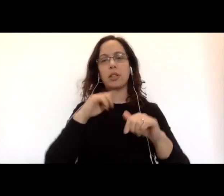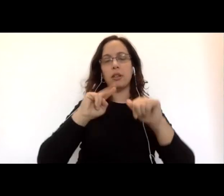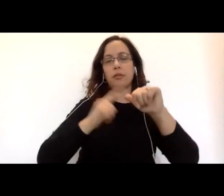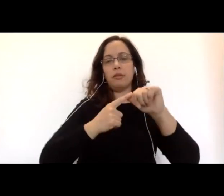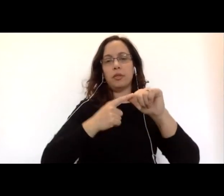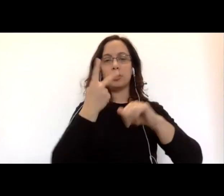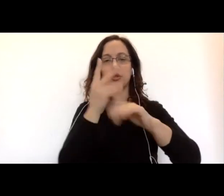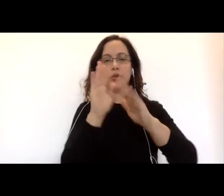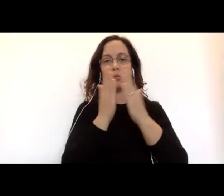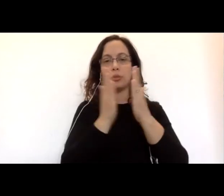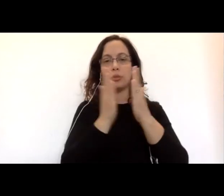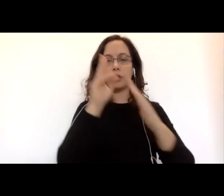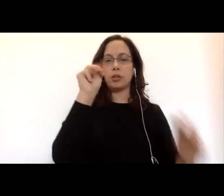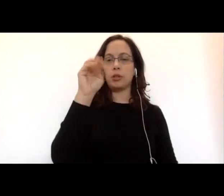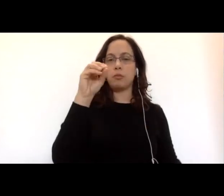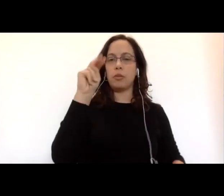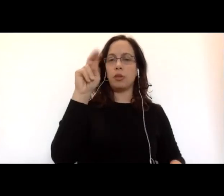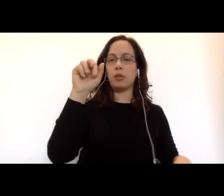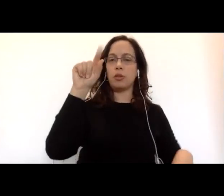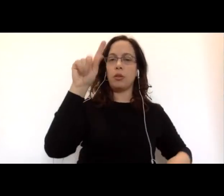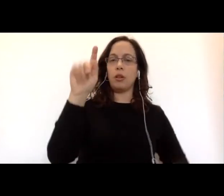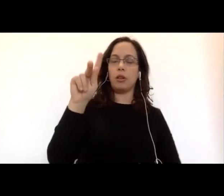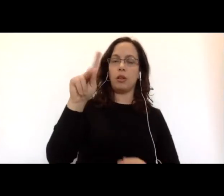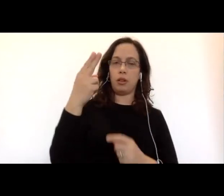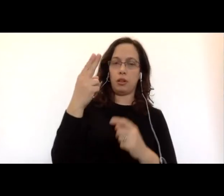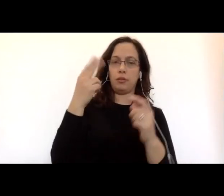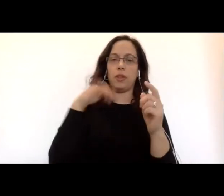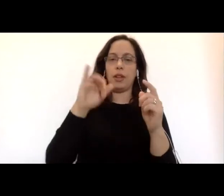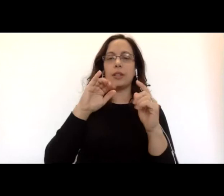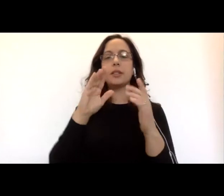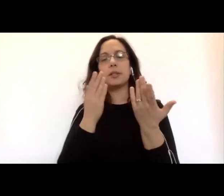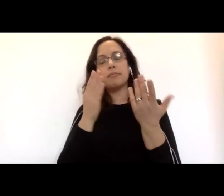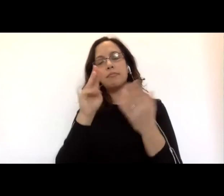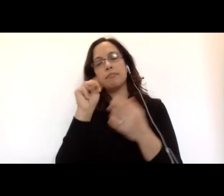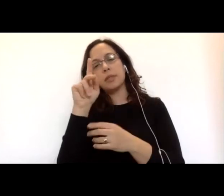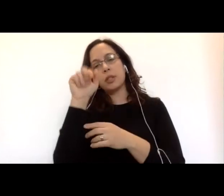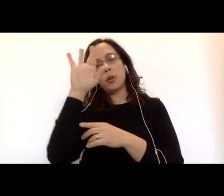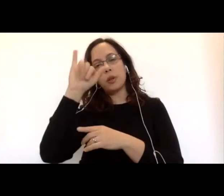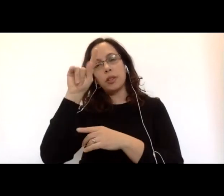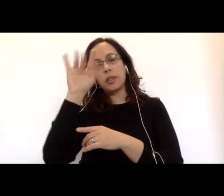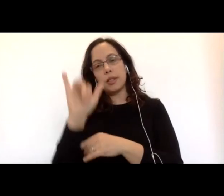volume dealt with the mind dealt with minority populations in the Middle East that have emerged